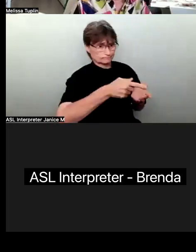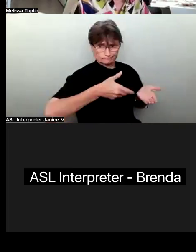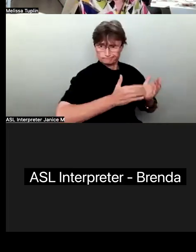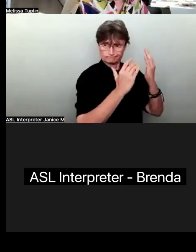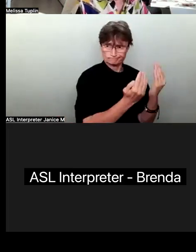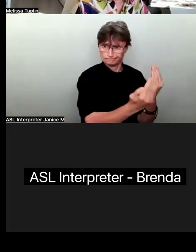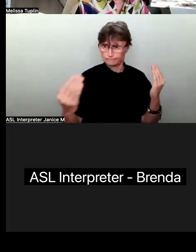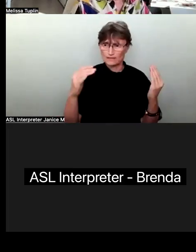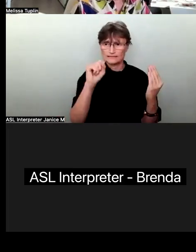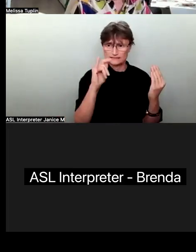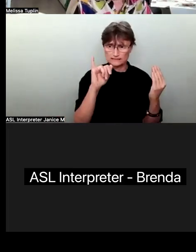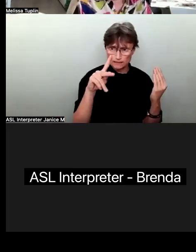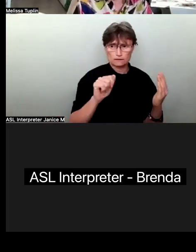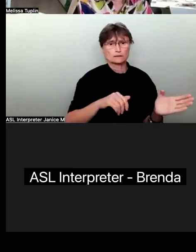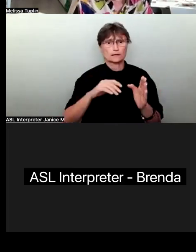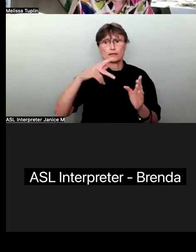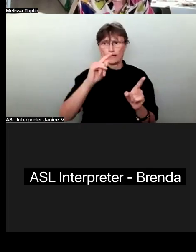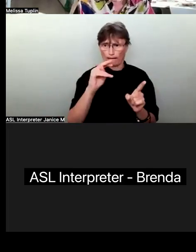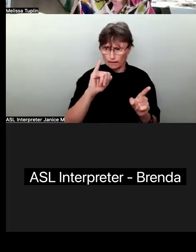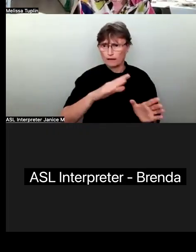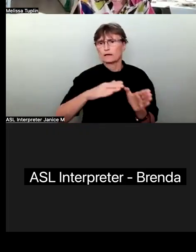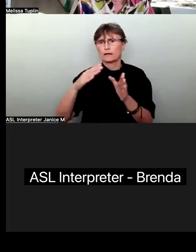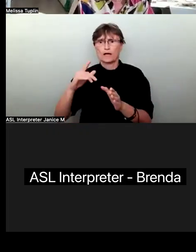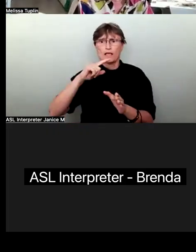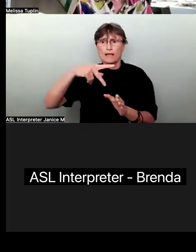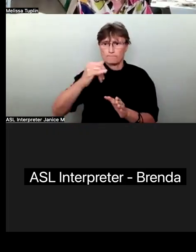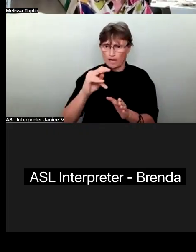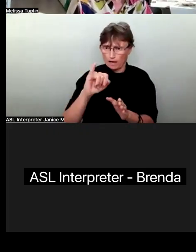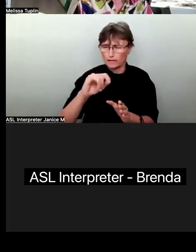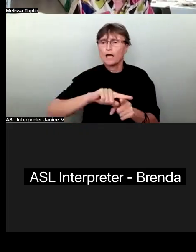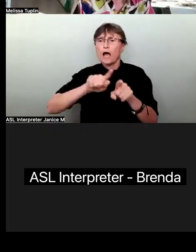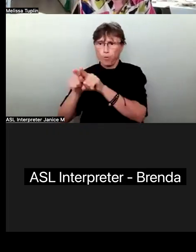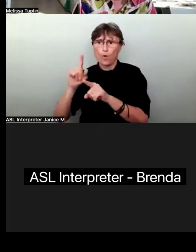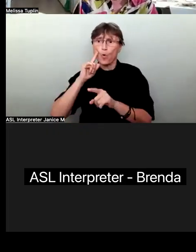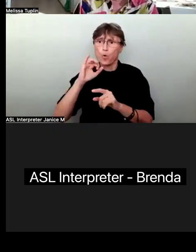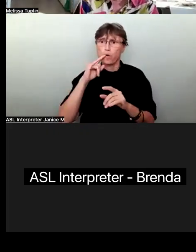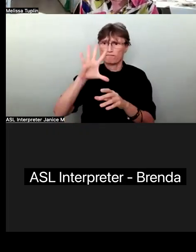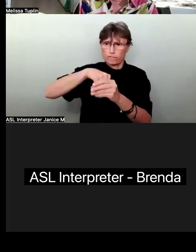Piikani Nations, as well as Treaty 7 signatories, the Tsuut’ina Nation and the Îyârhe Nakoda